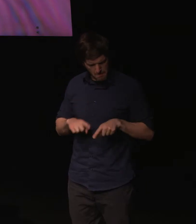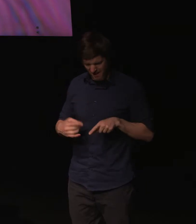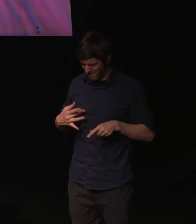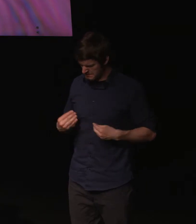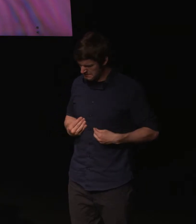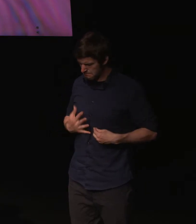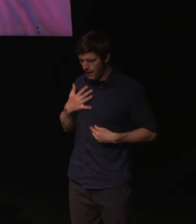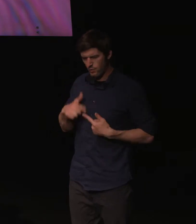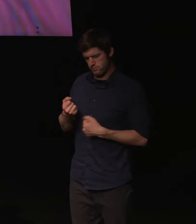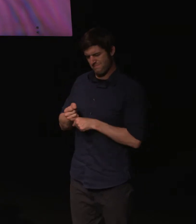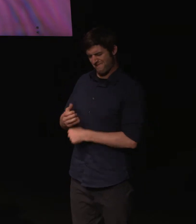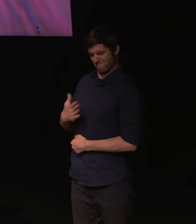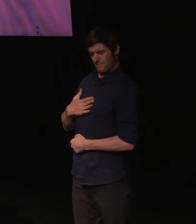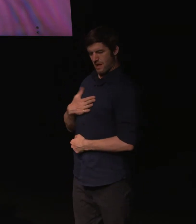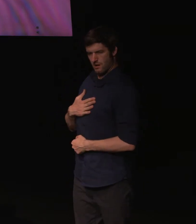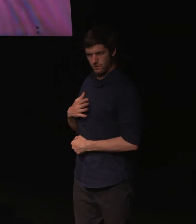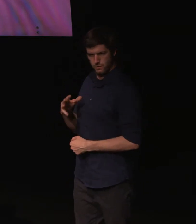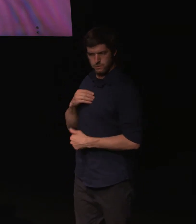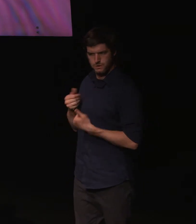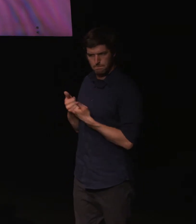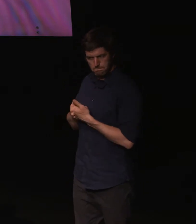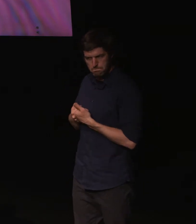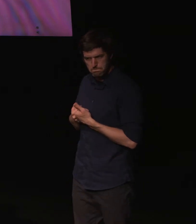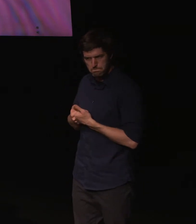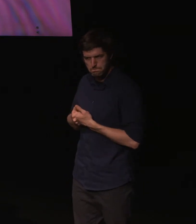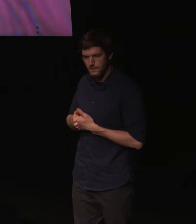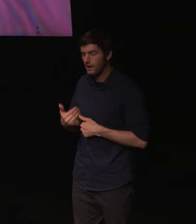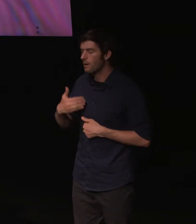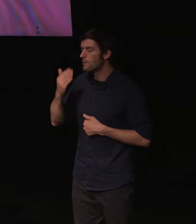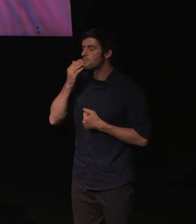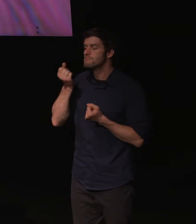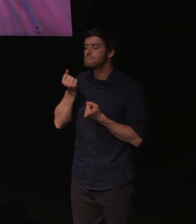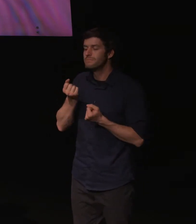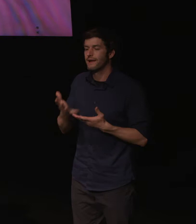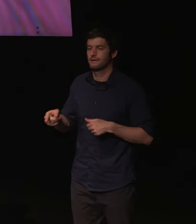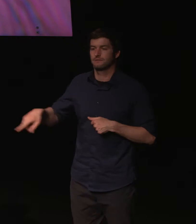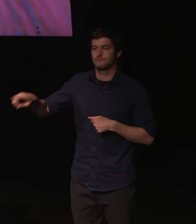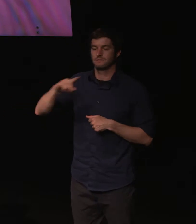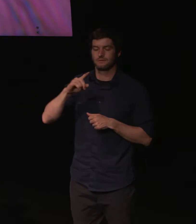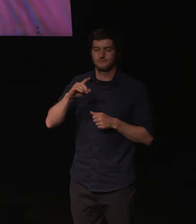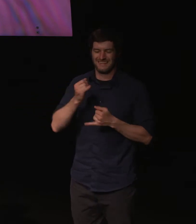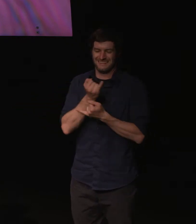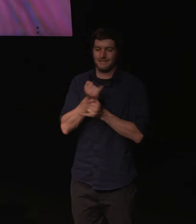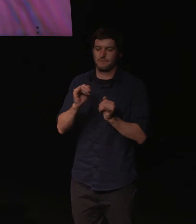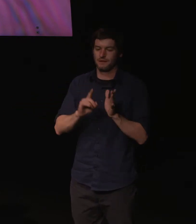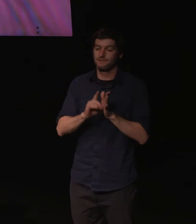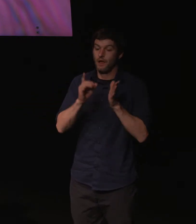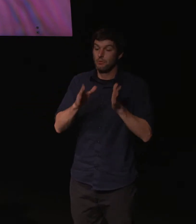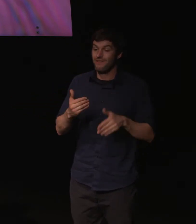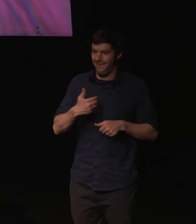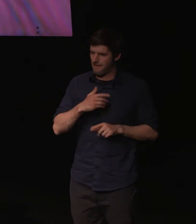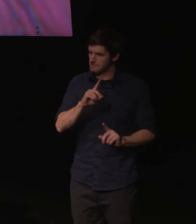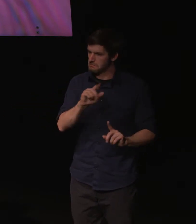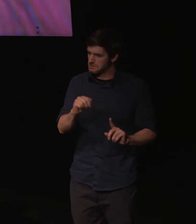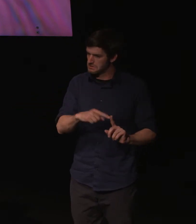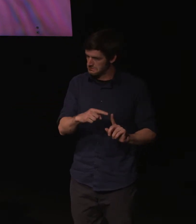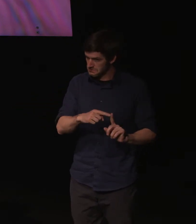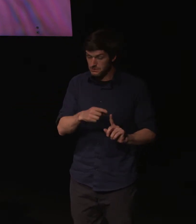And I know so many indie developers who have disabilities. And these indie developers with disabilities, they won't for a second think,